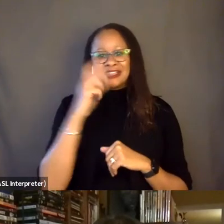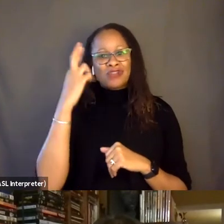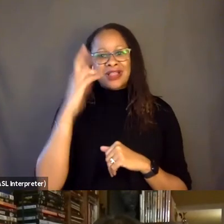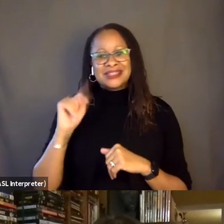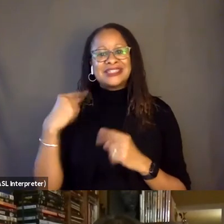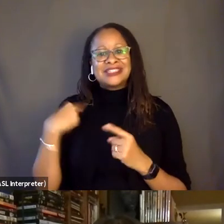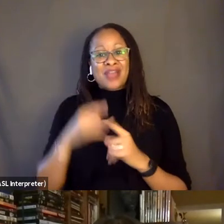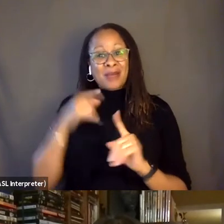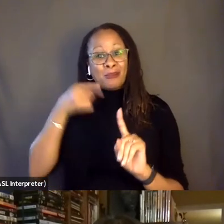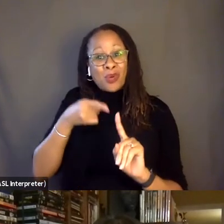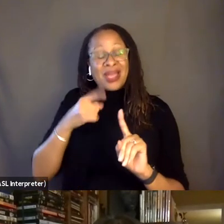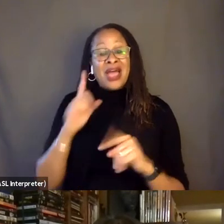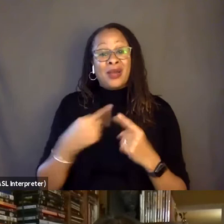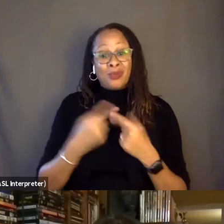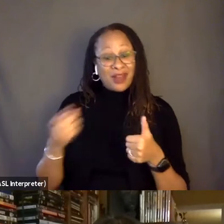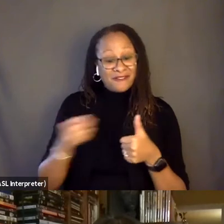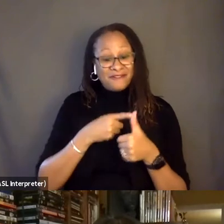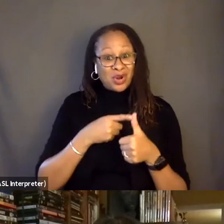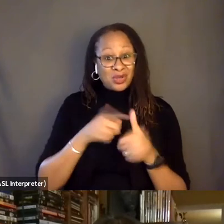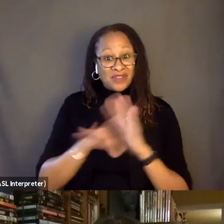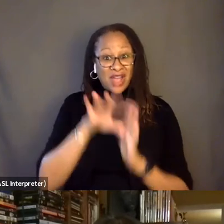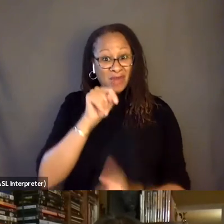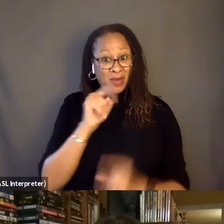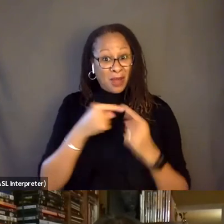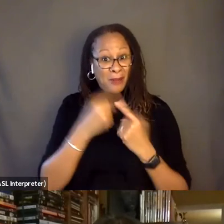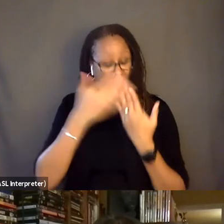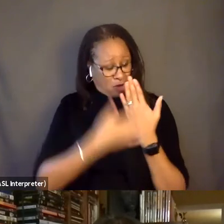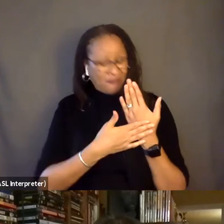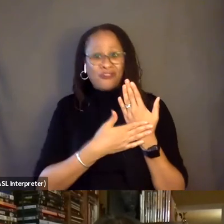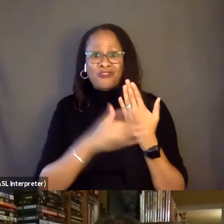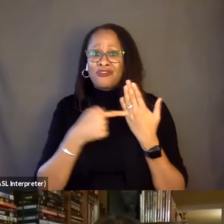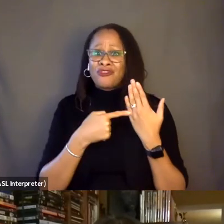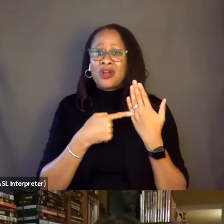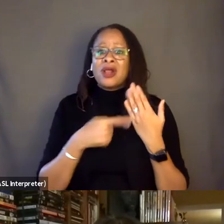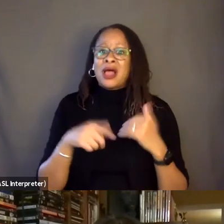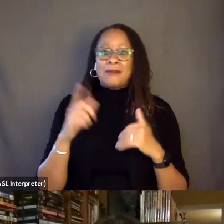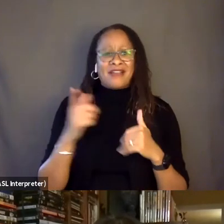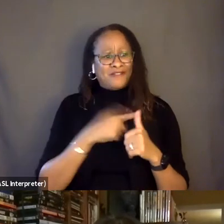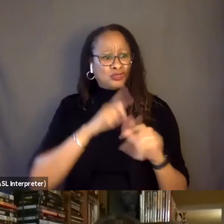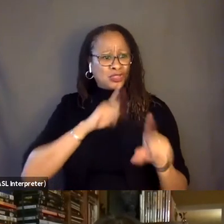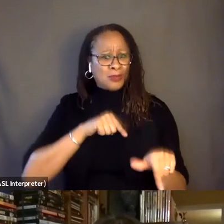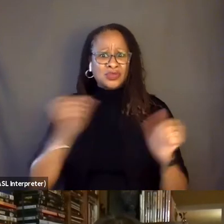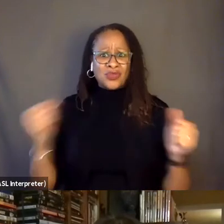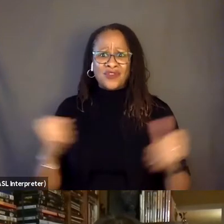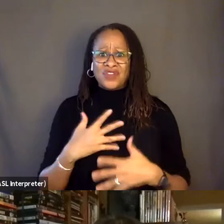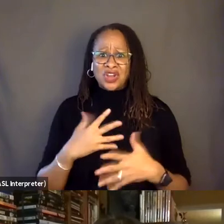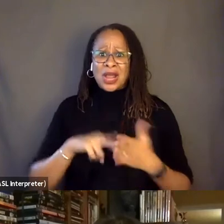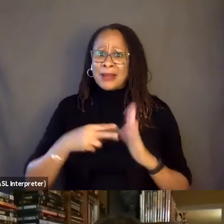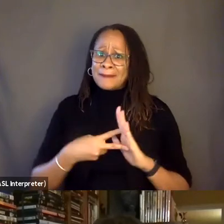And when I first found out about it, my first response was really fear, because this means I would be more of a target.